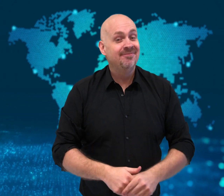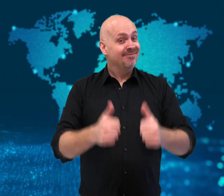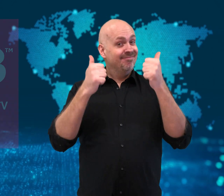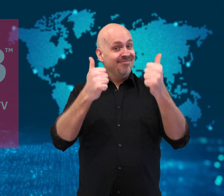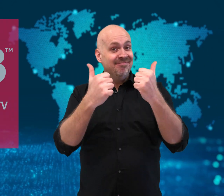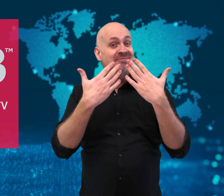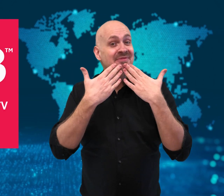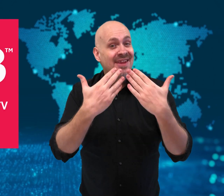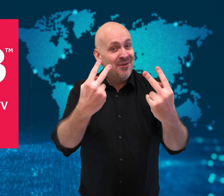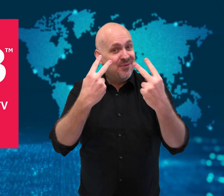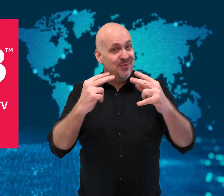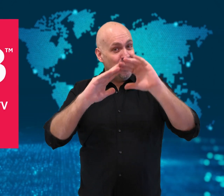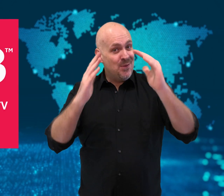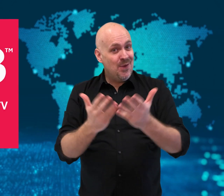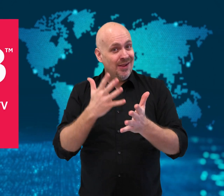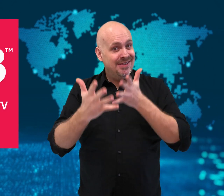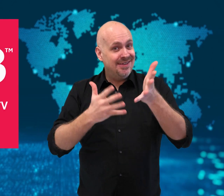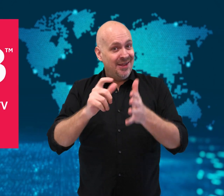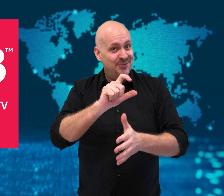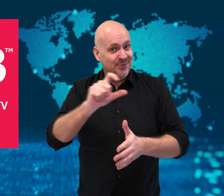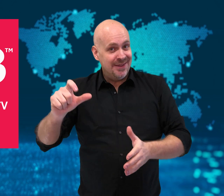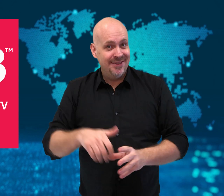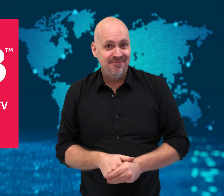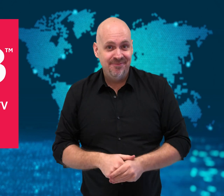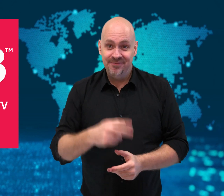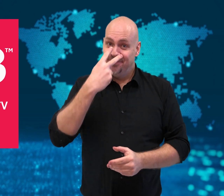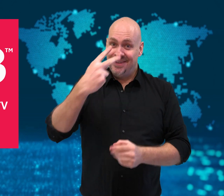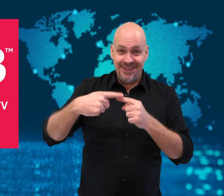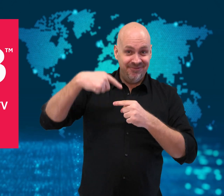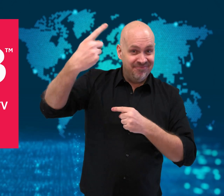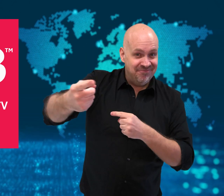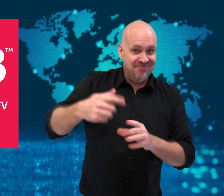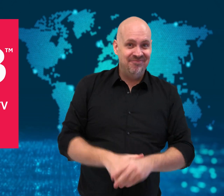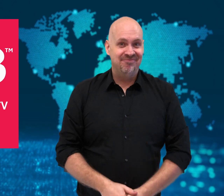Thank you for watching WorldSign Week and see you next time!